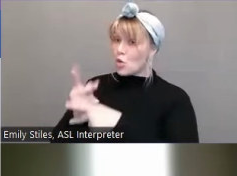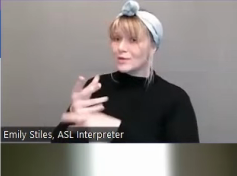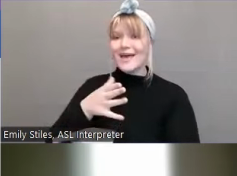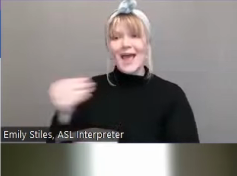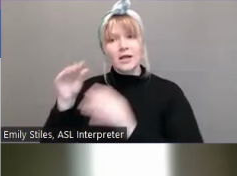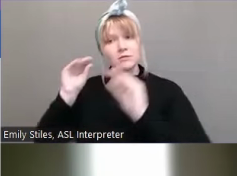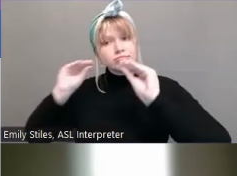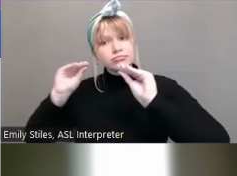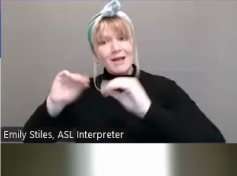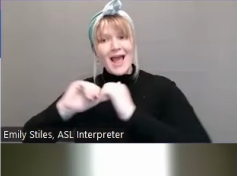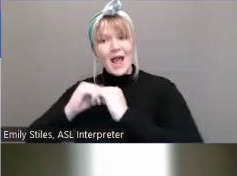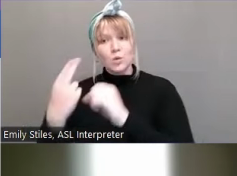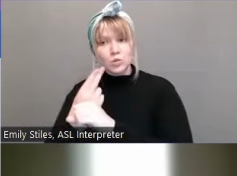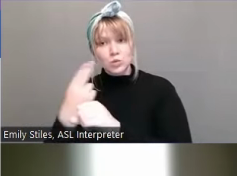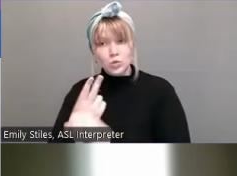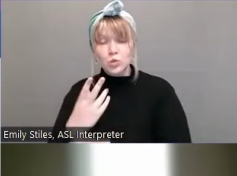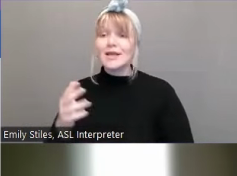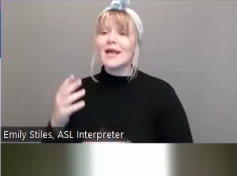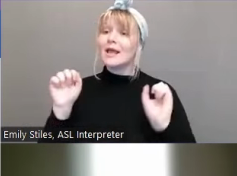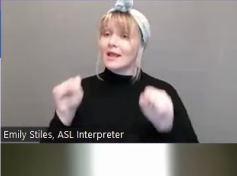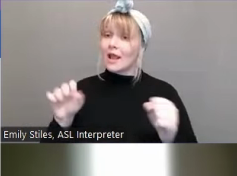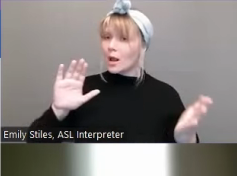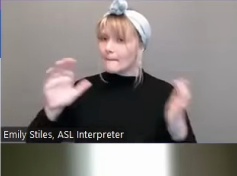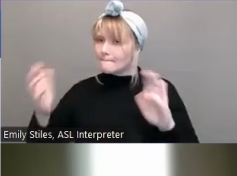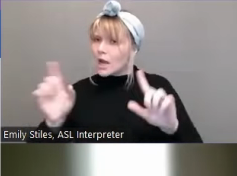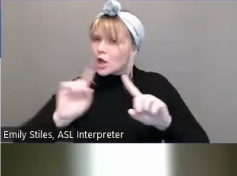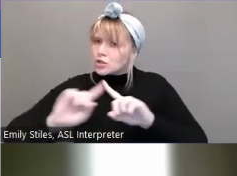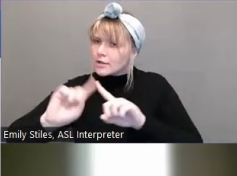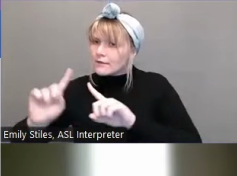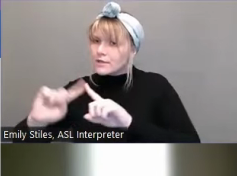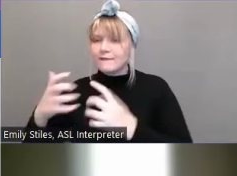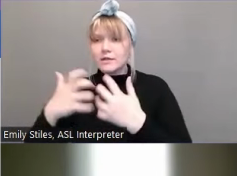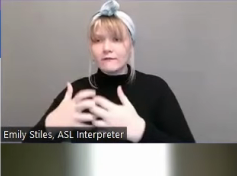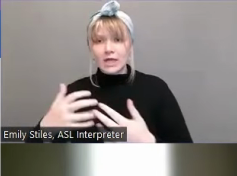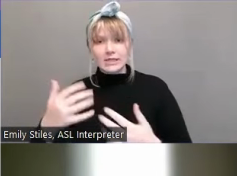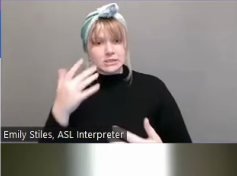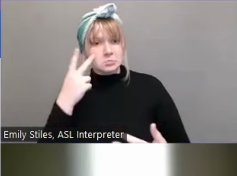devices to see what’s going to work best for somebody. We offer trainings, public awareness.